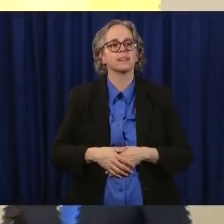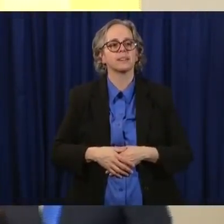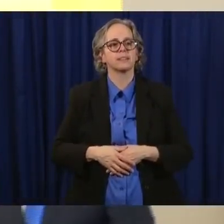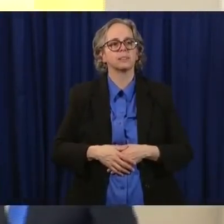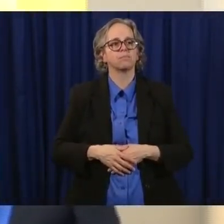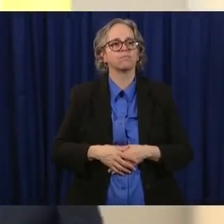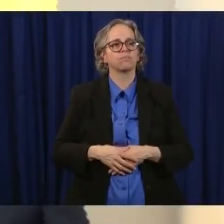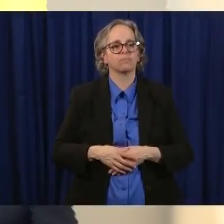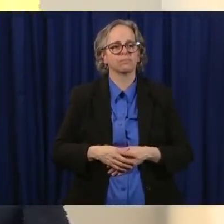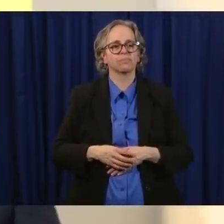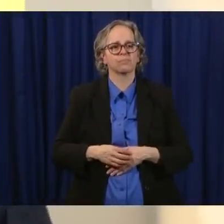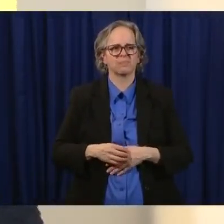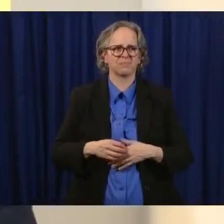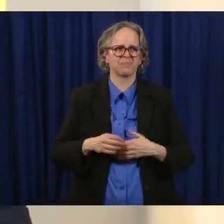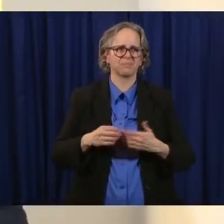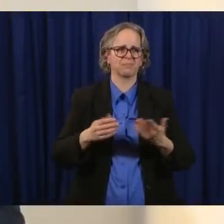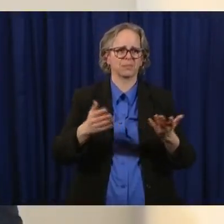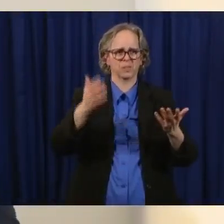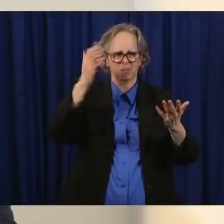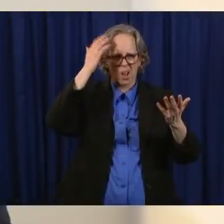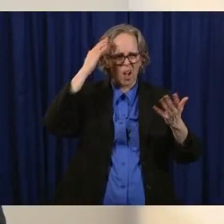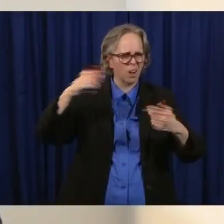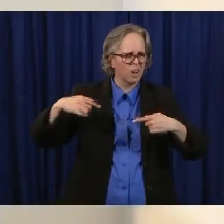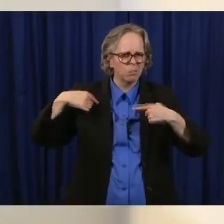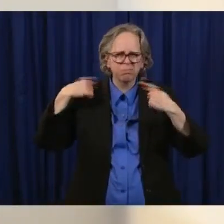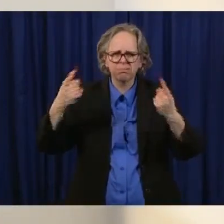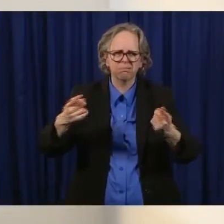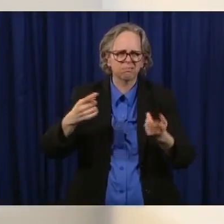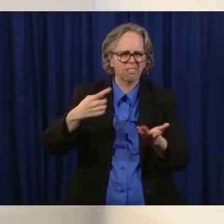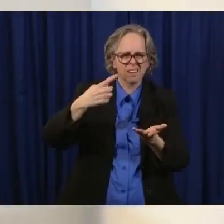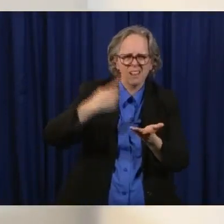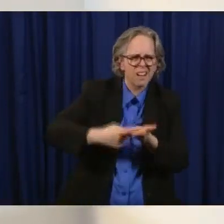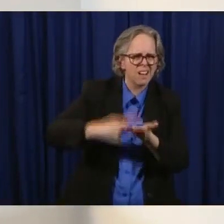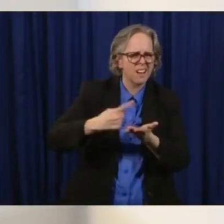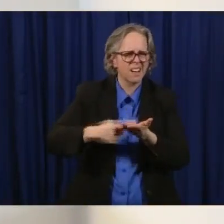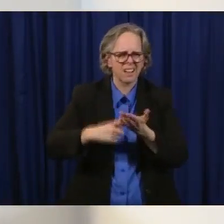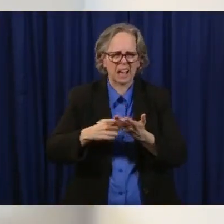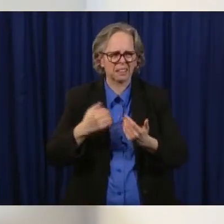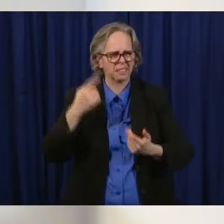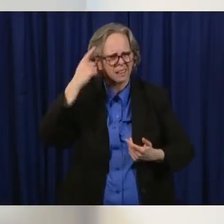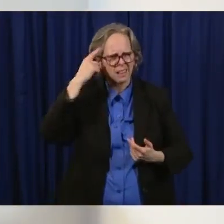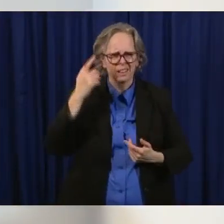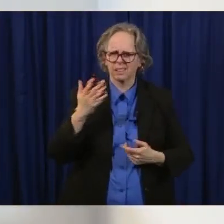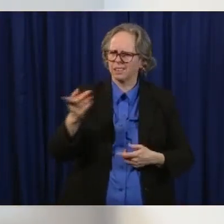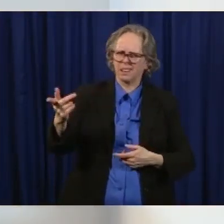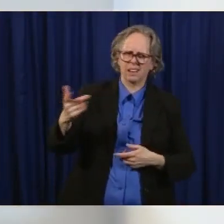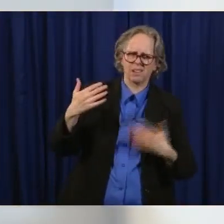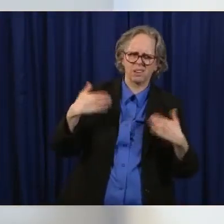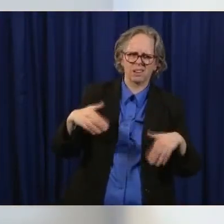WE ARE GOOD. JOHN, YOU HAVE A QUESTION?